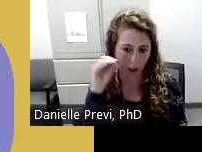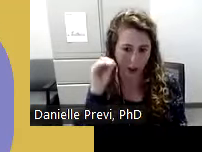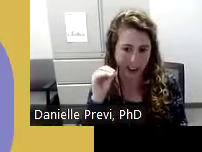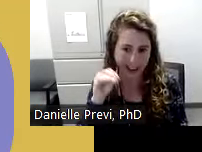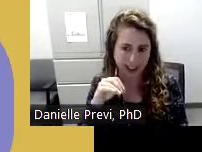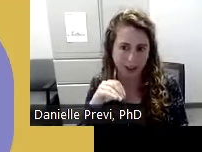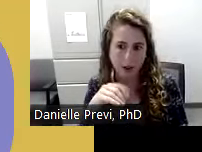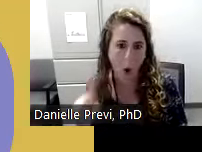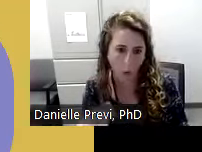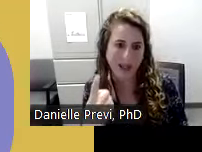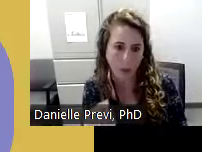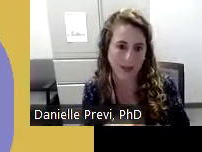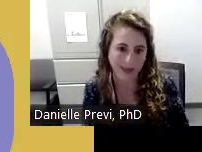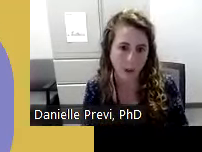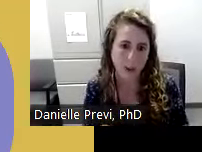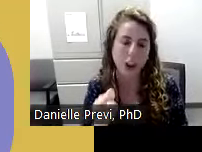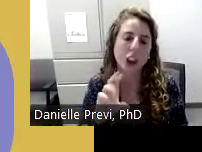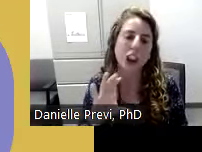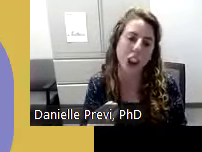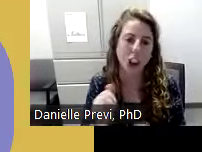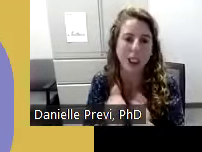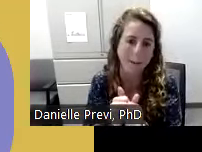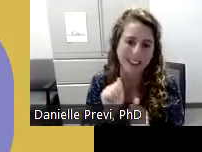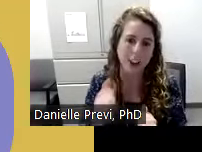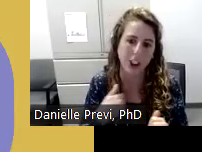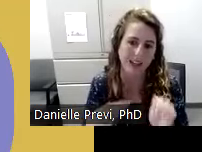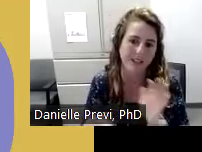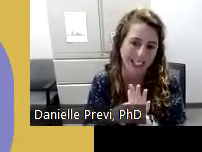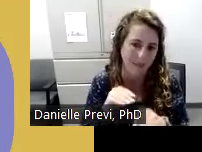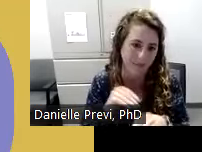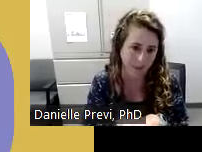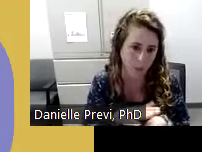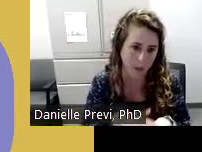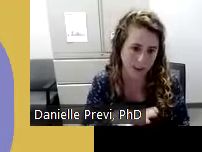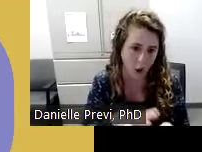potential argument in that camp, is that children who learn multiple languages get